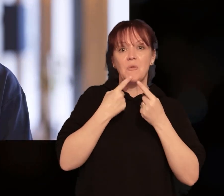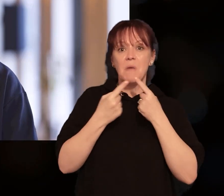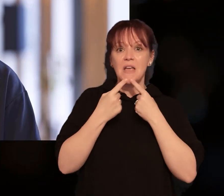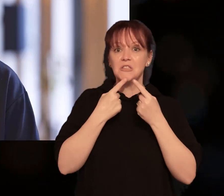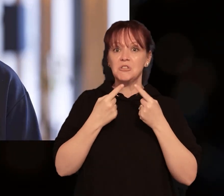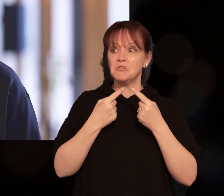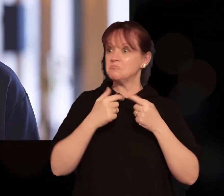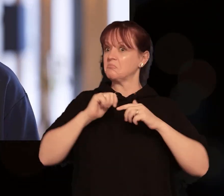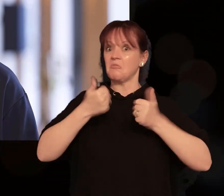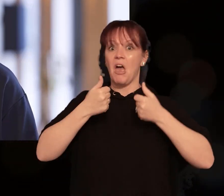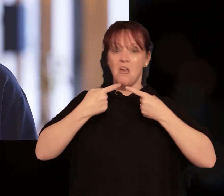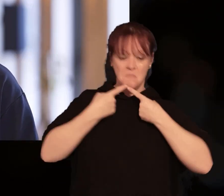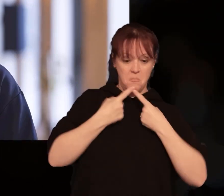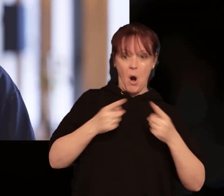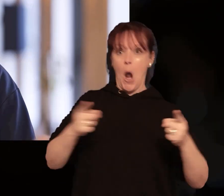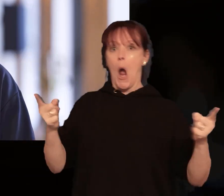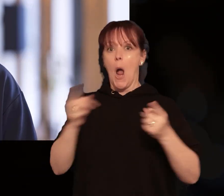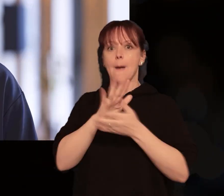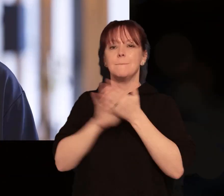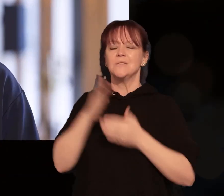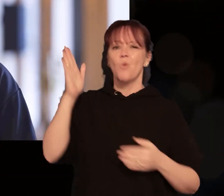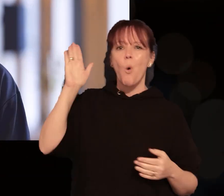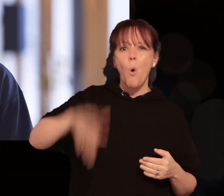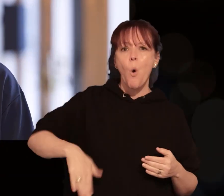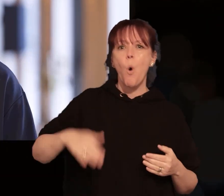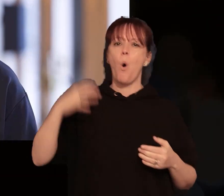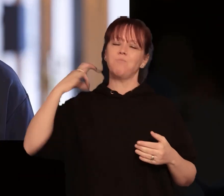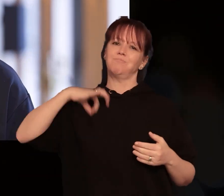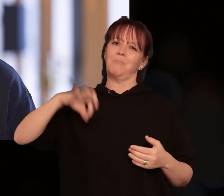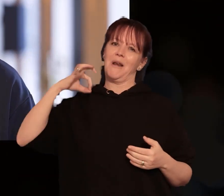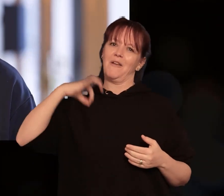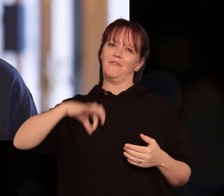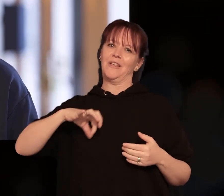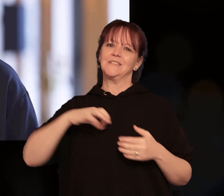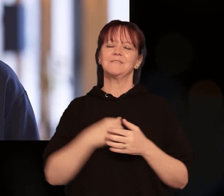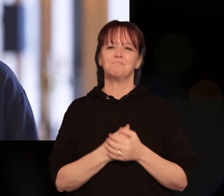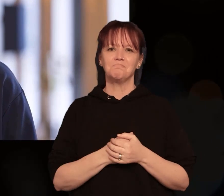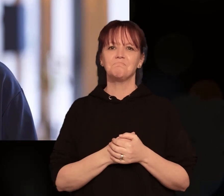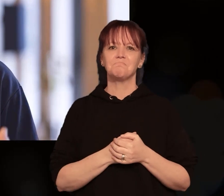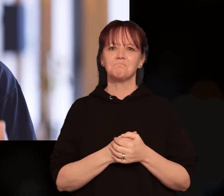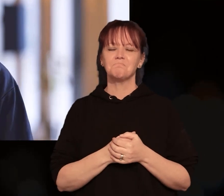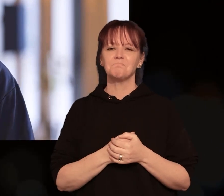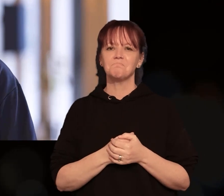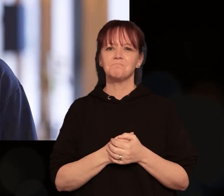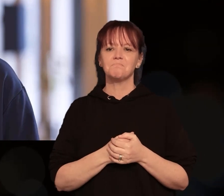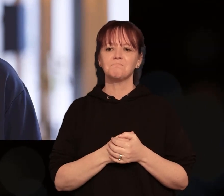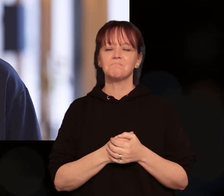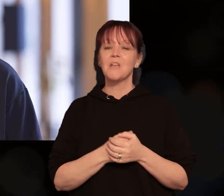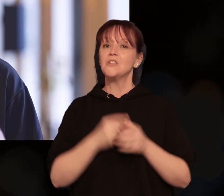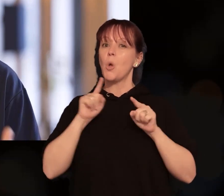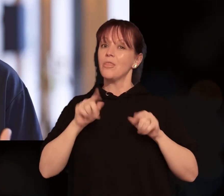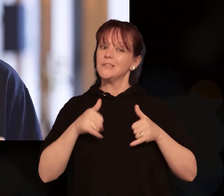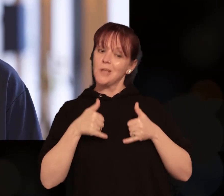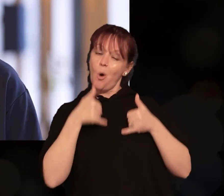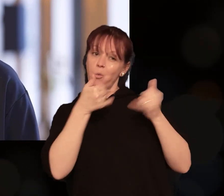for everyone to benefit from, an infinite benefit for all players. So this award is in recognition